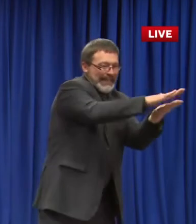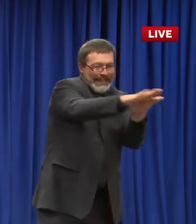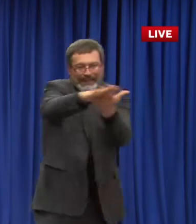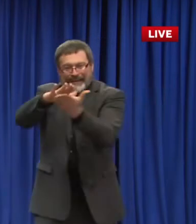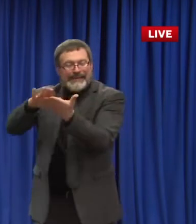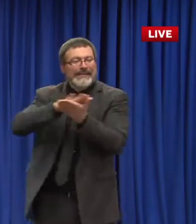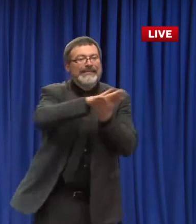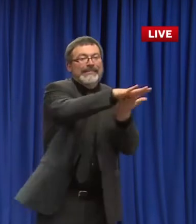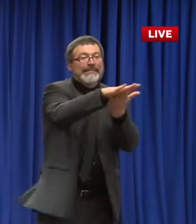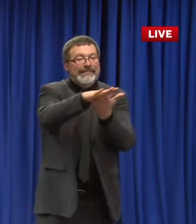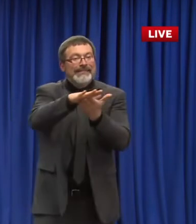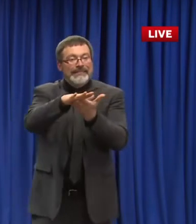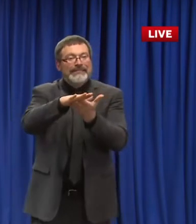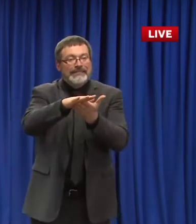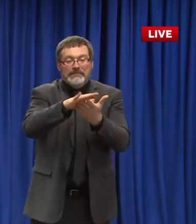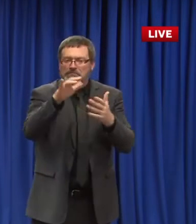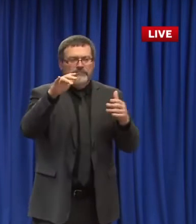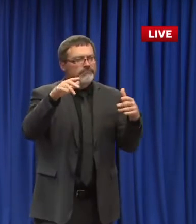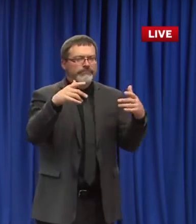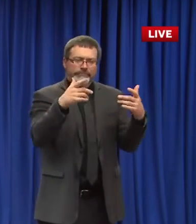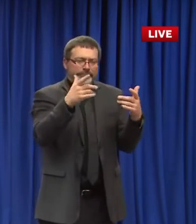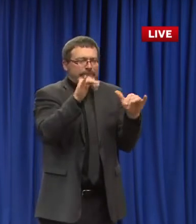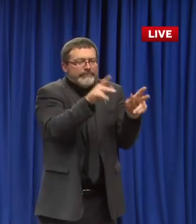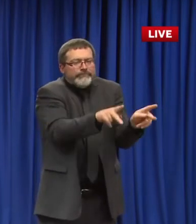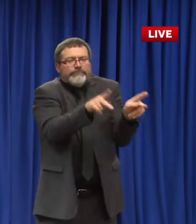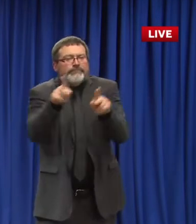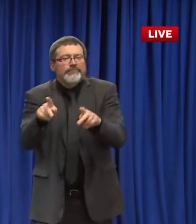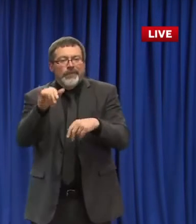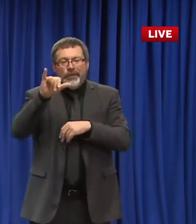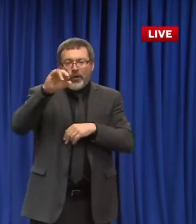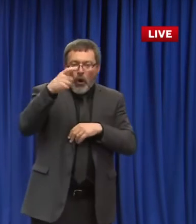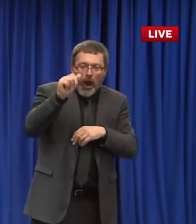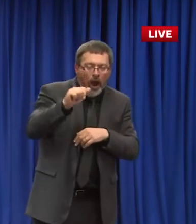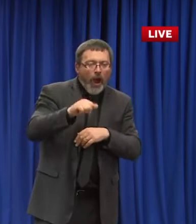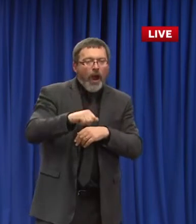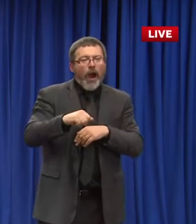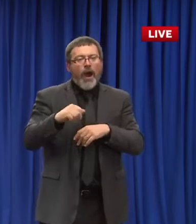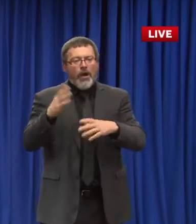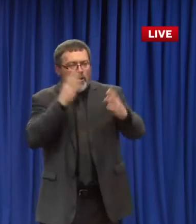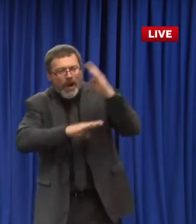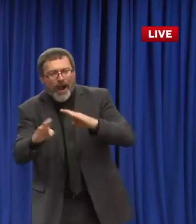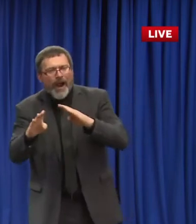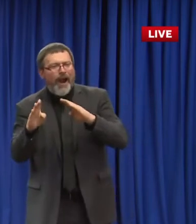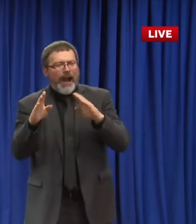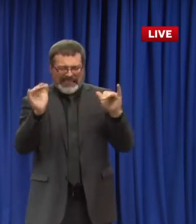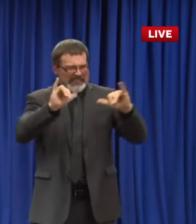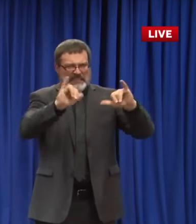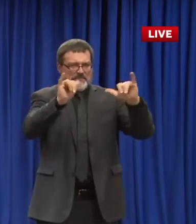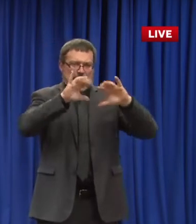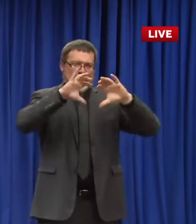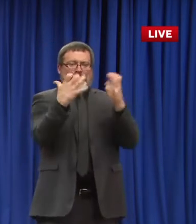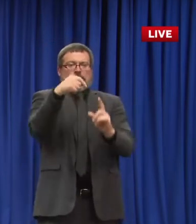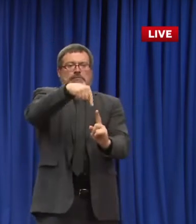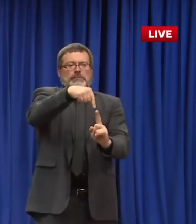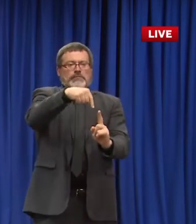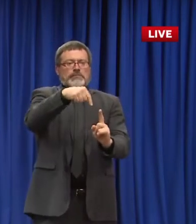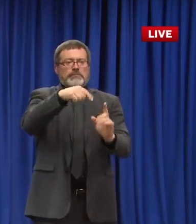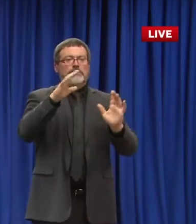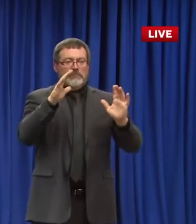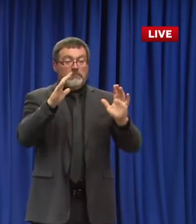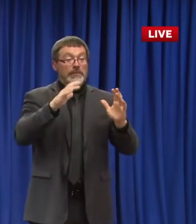CENTER OR A KARATE CLASS OR A YOGA CLASS, YOU KNOW, IT’S ALSO DONE WITH THE PHYSICAL DISTANCE THING THAT CAN BE MONITORED VERY CLEARLY.